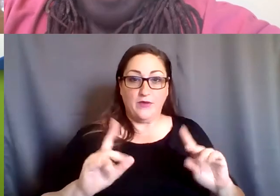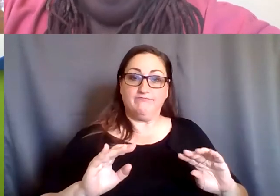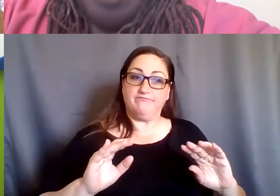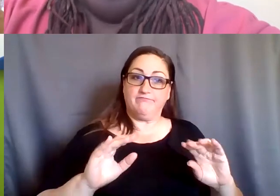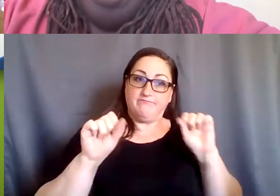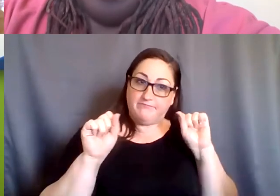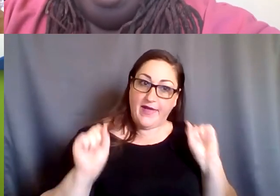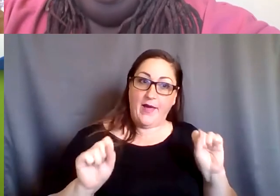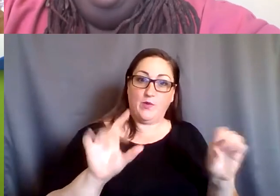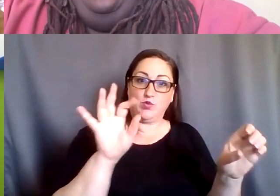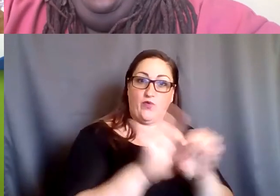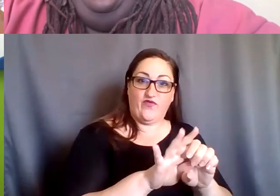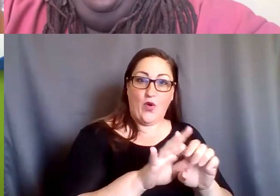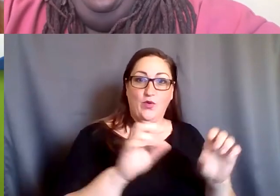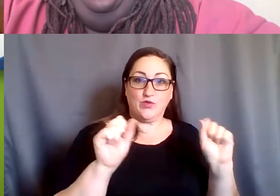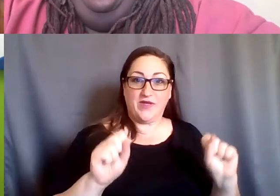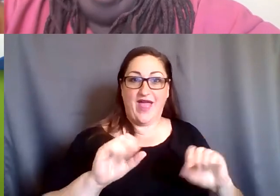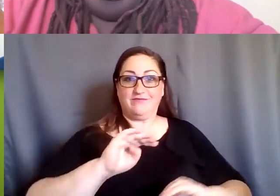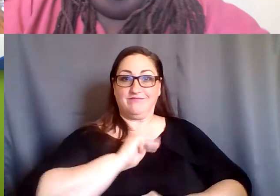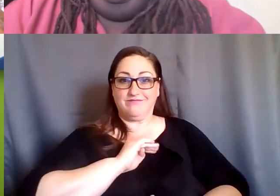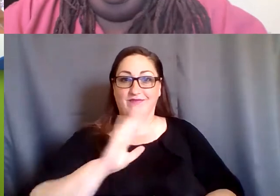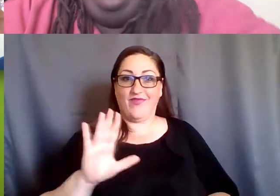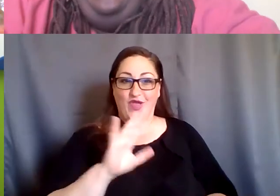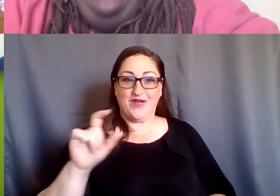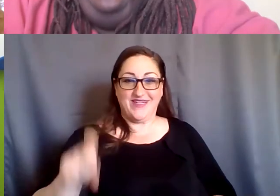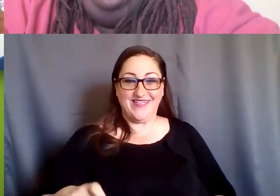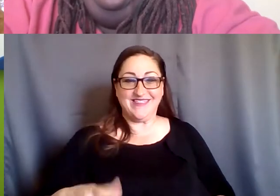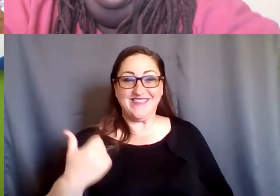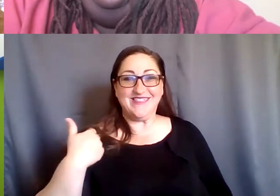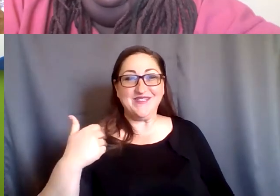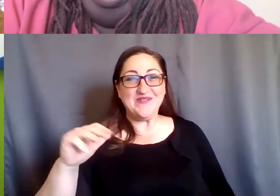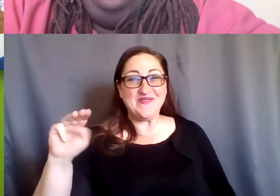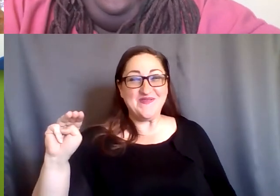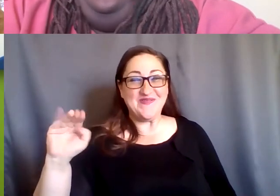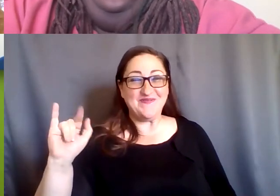And I bet Imani is thinking the same thing. There isn’t a best way.